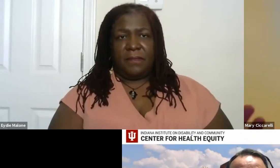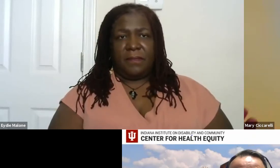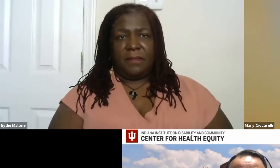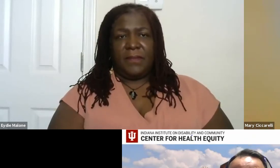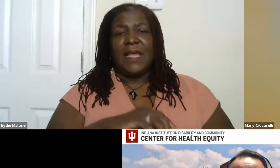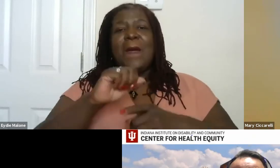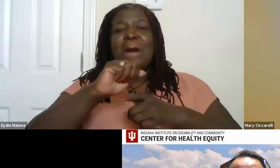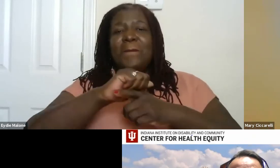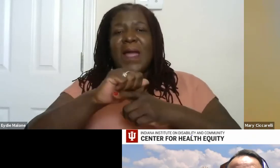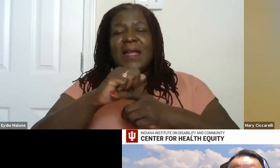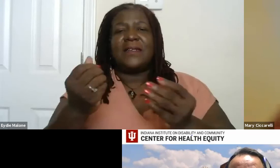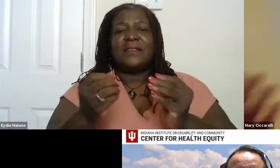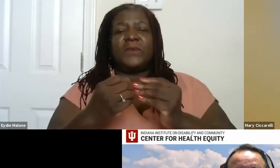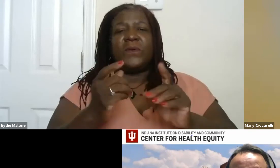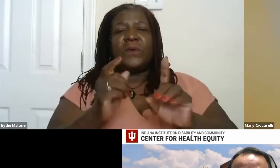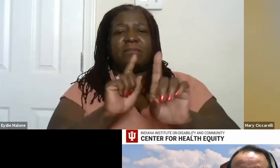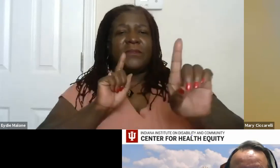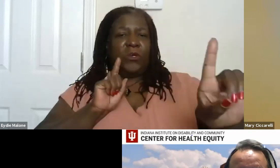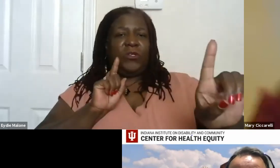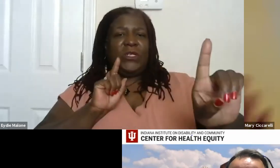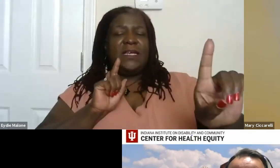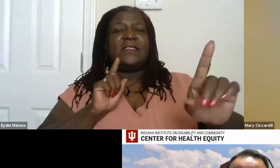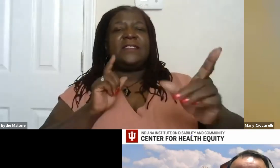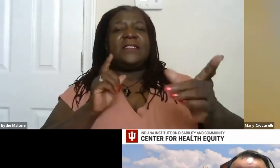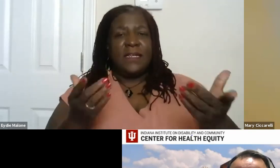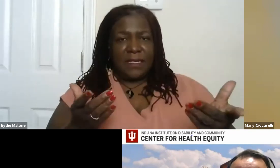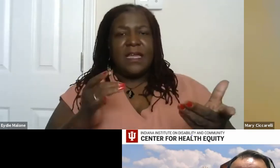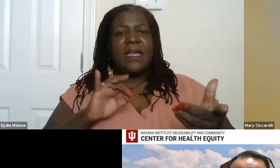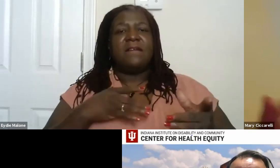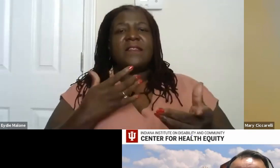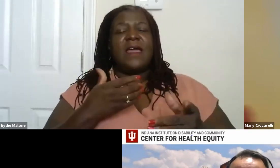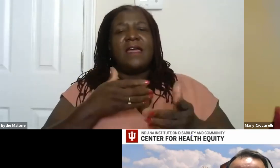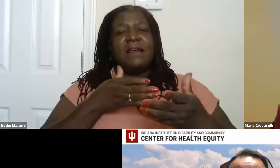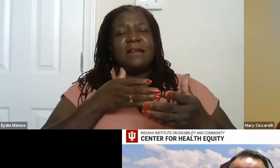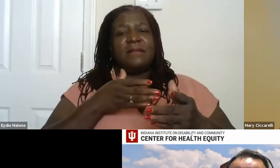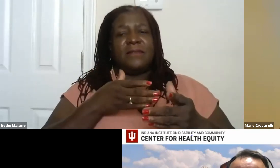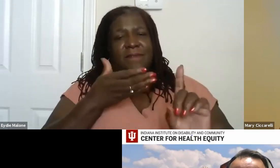distancing techniques in an individual who may have a weakened immune system and therefore,